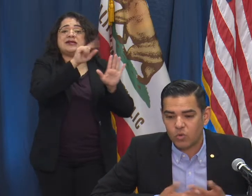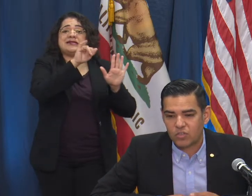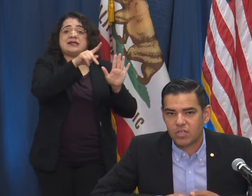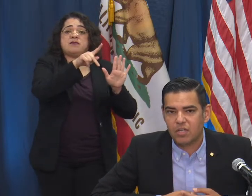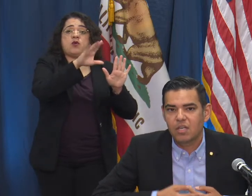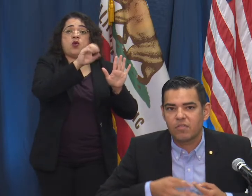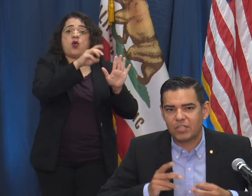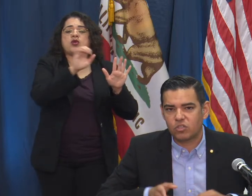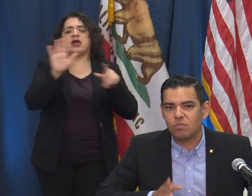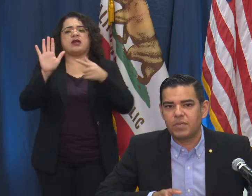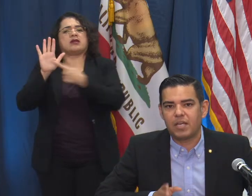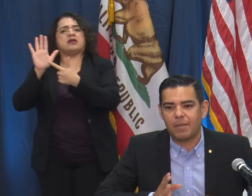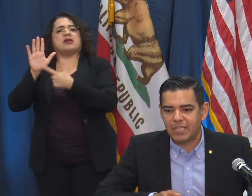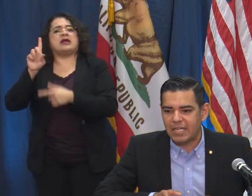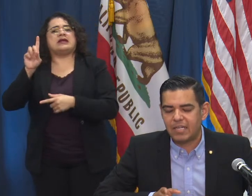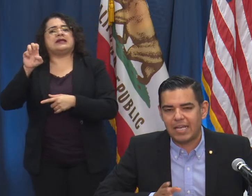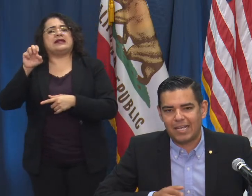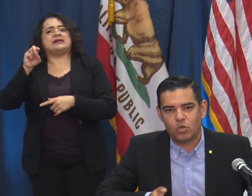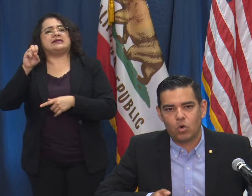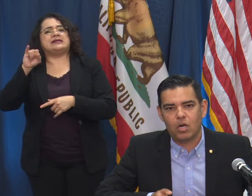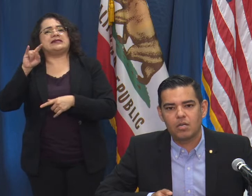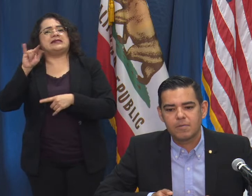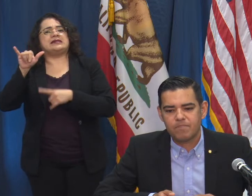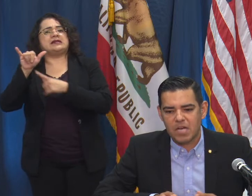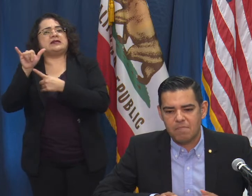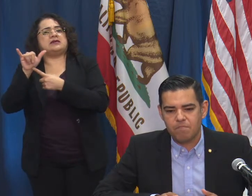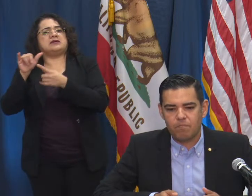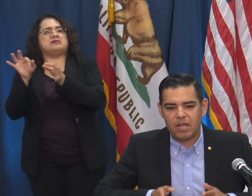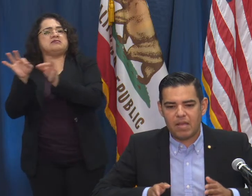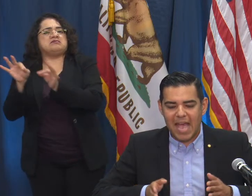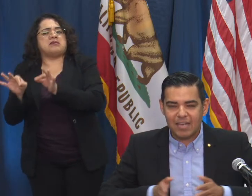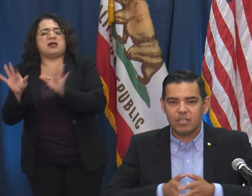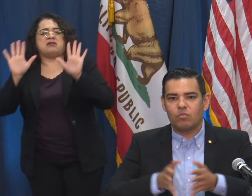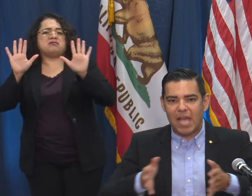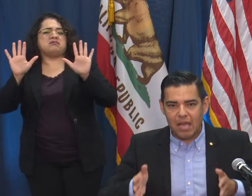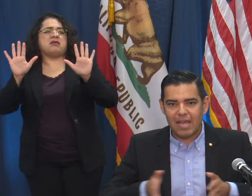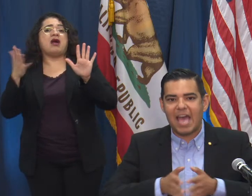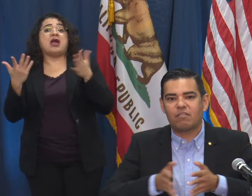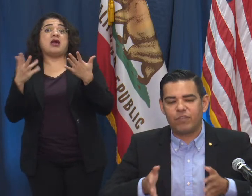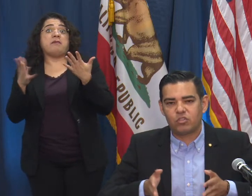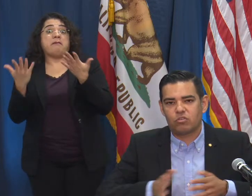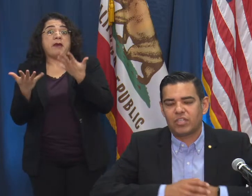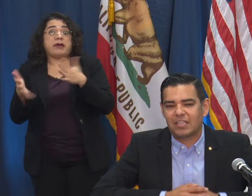question and that should be updated and/or an added feature to get